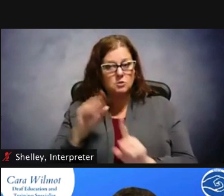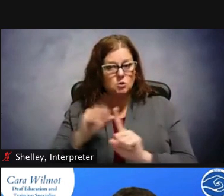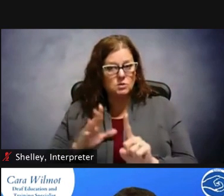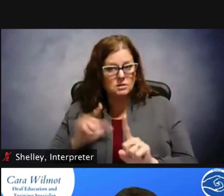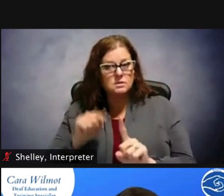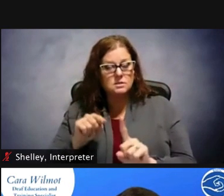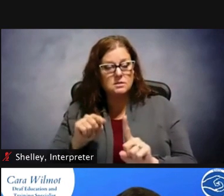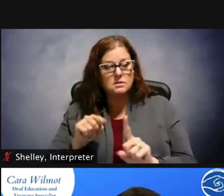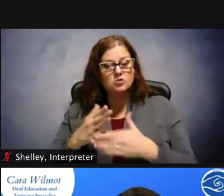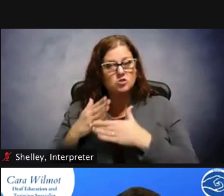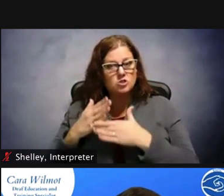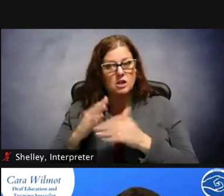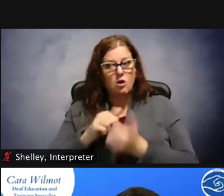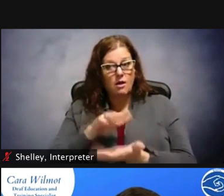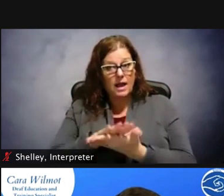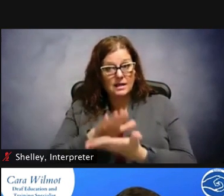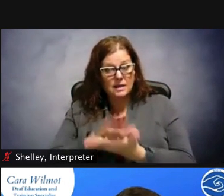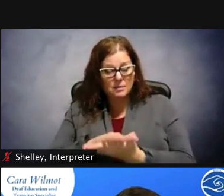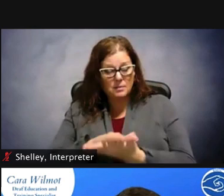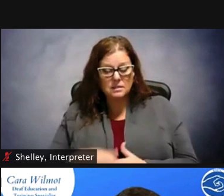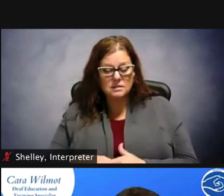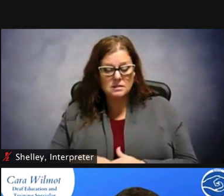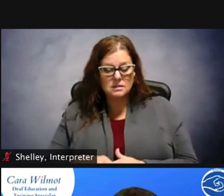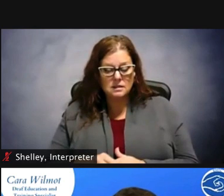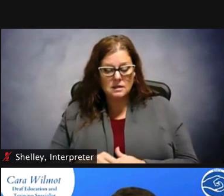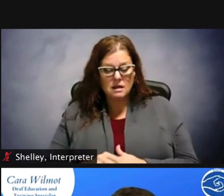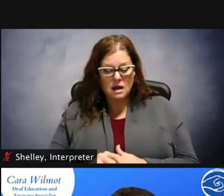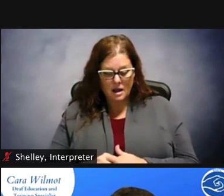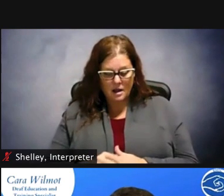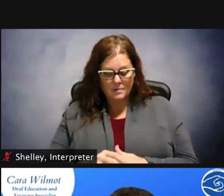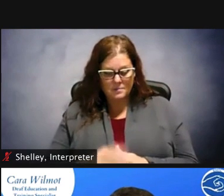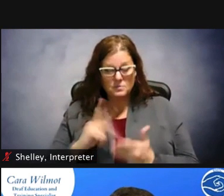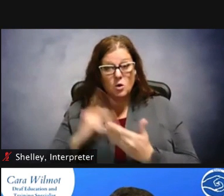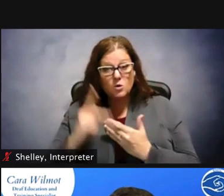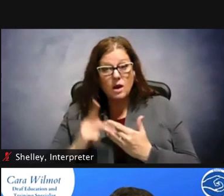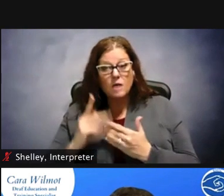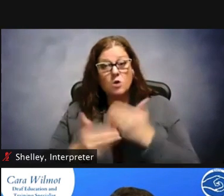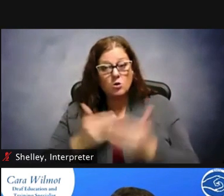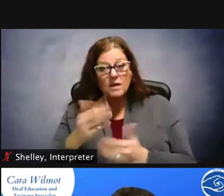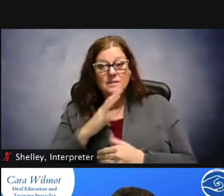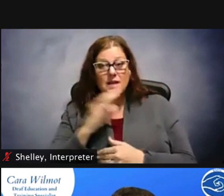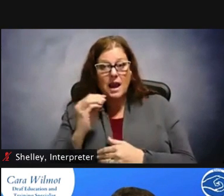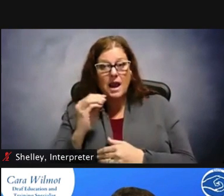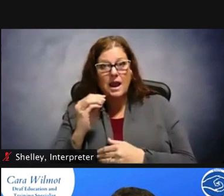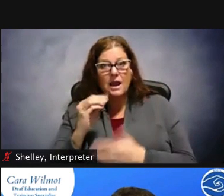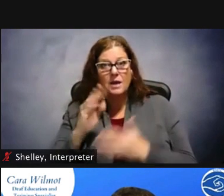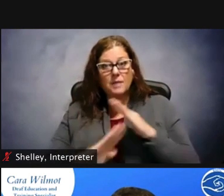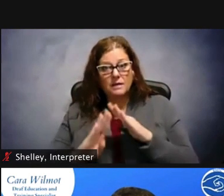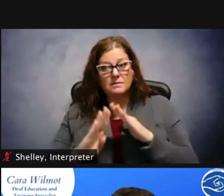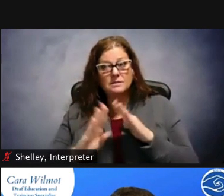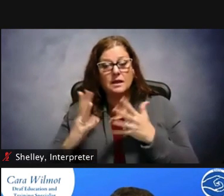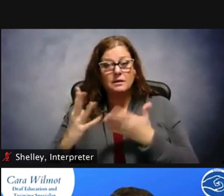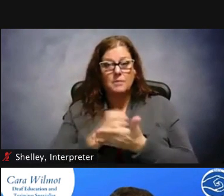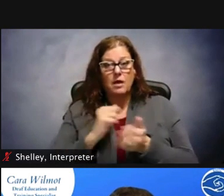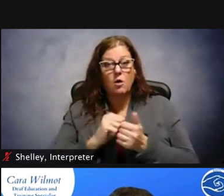share all the academic progress, and just basically compile all the concerns that we have.